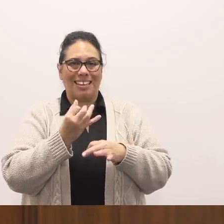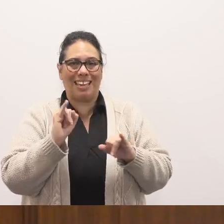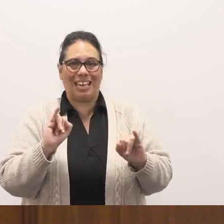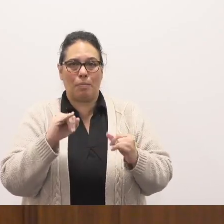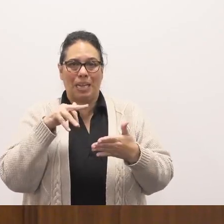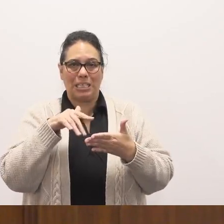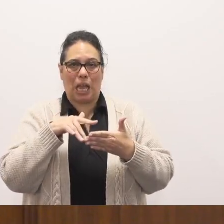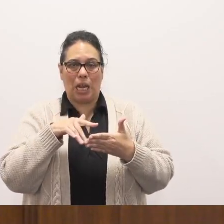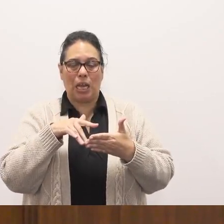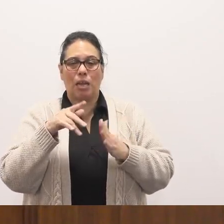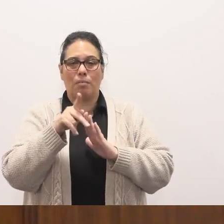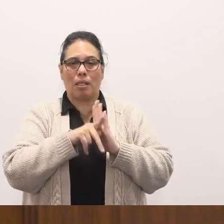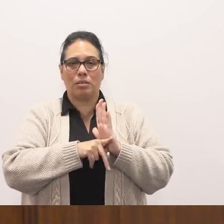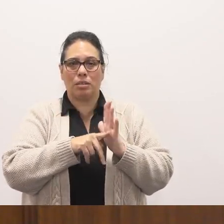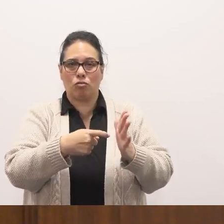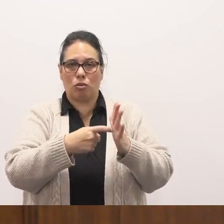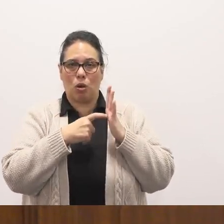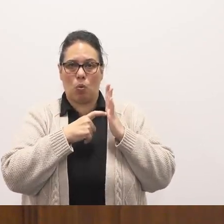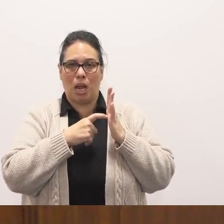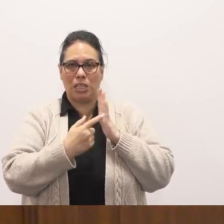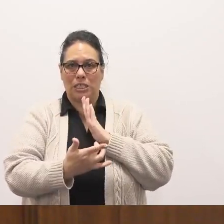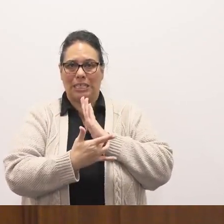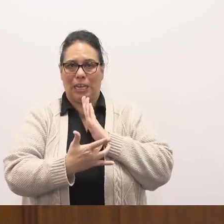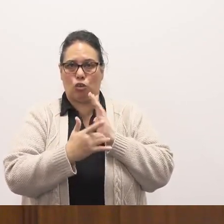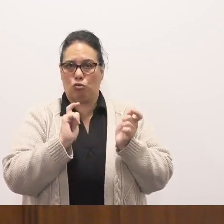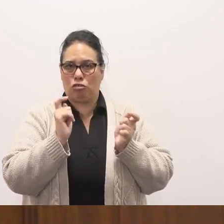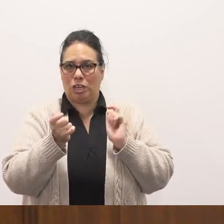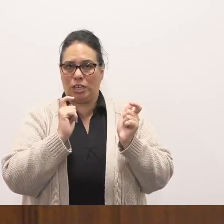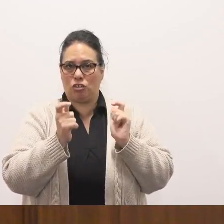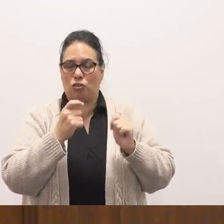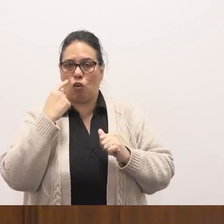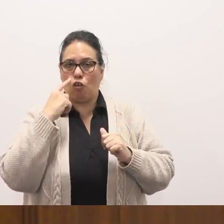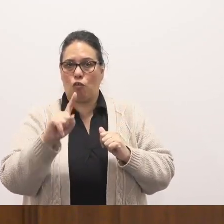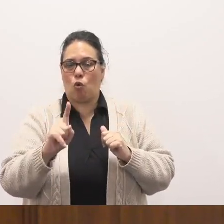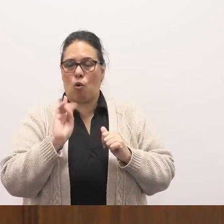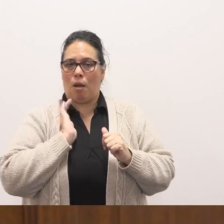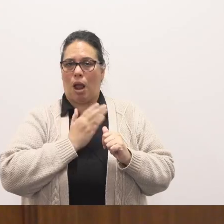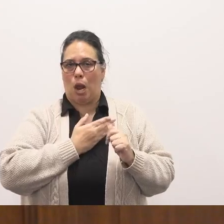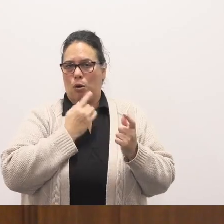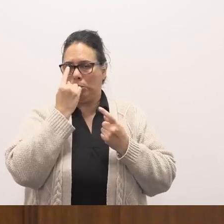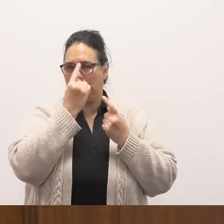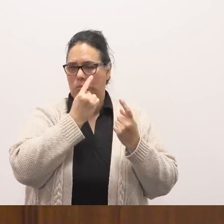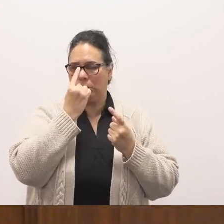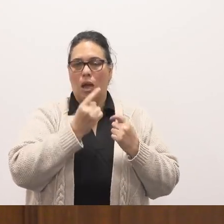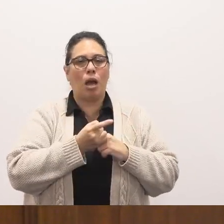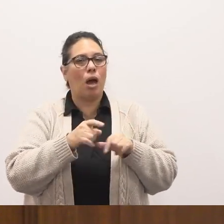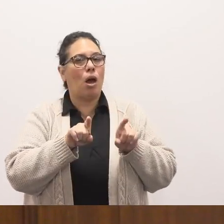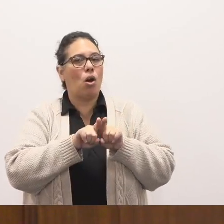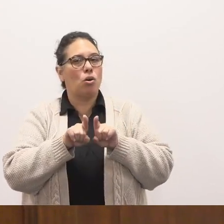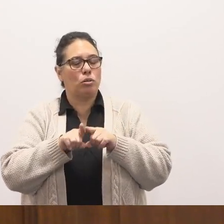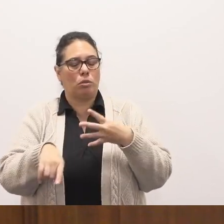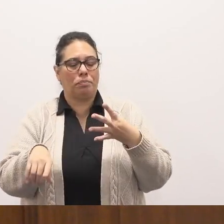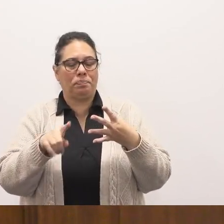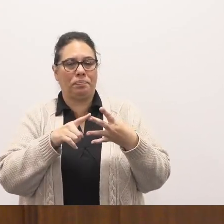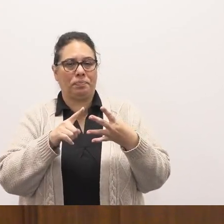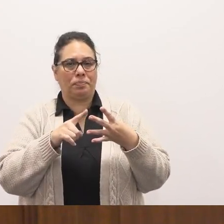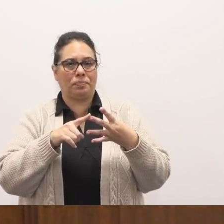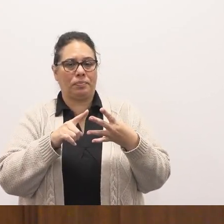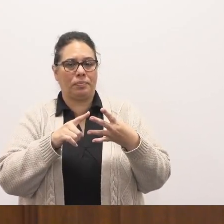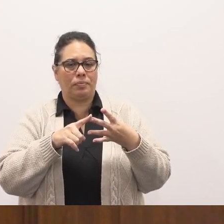that required some technical changes for our consideration. And we'll also have different iterations